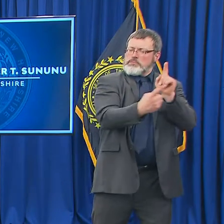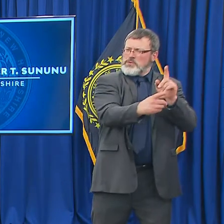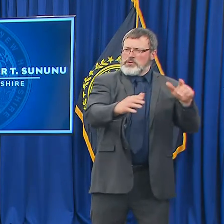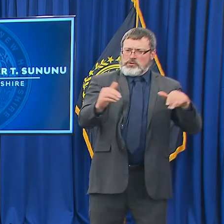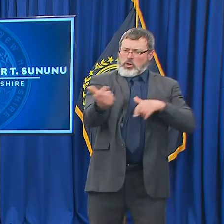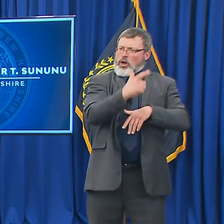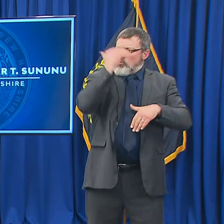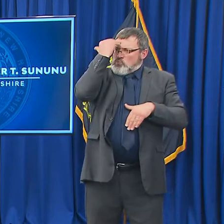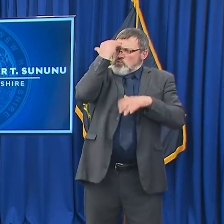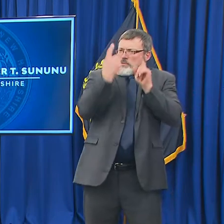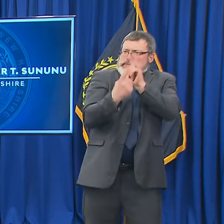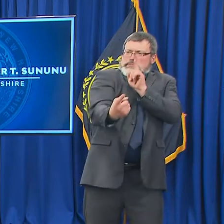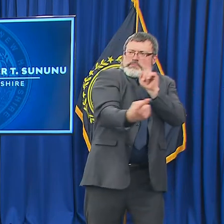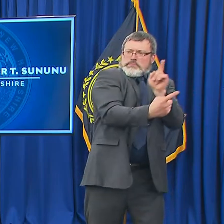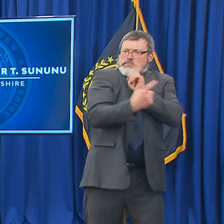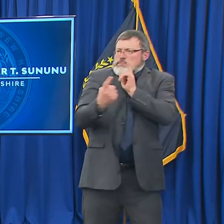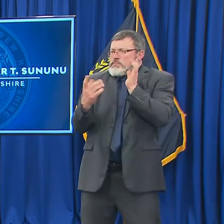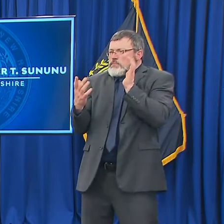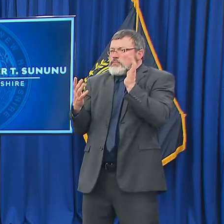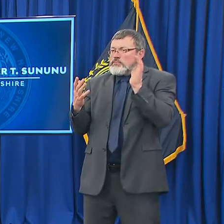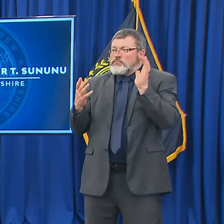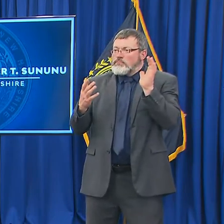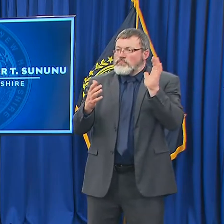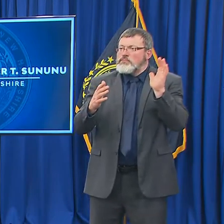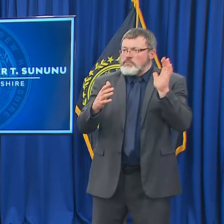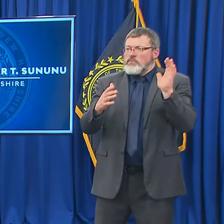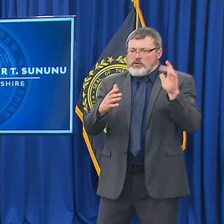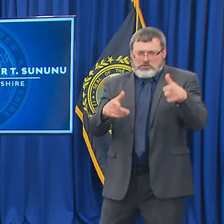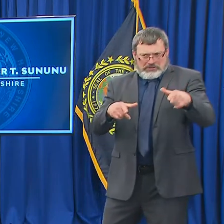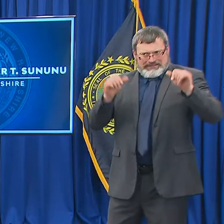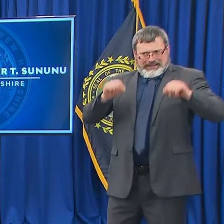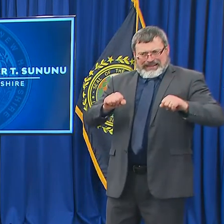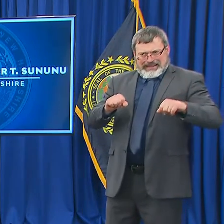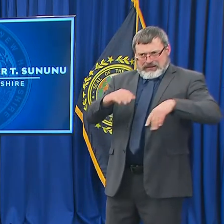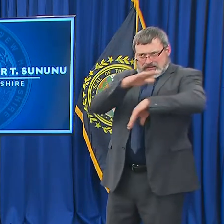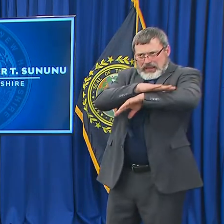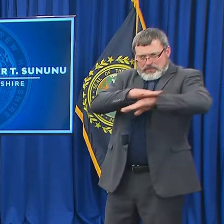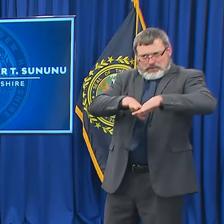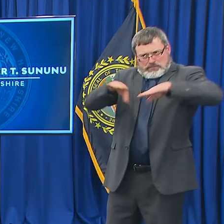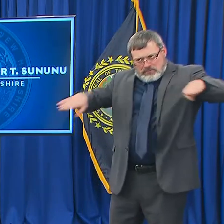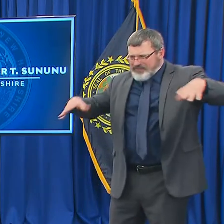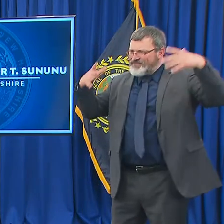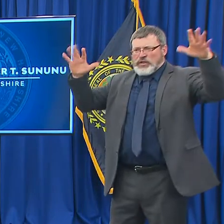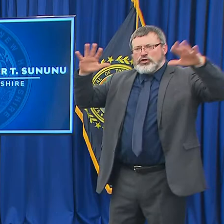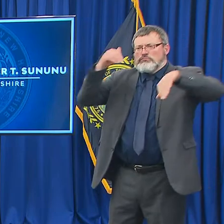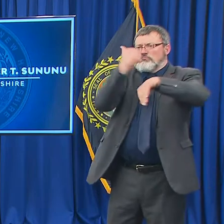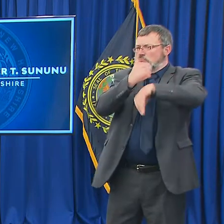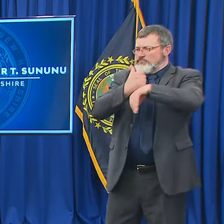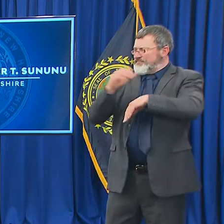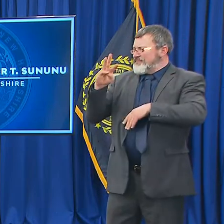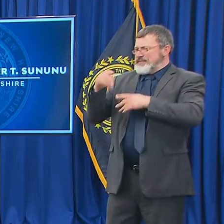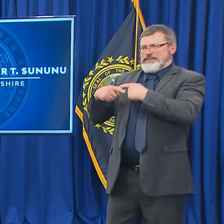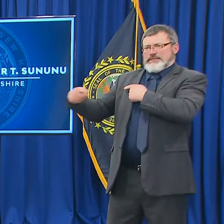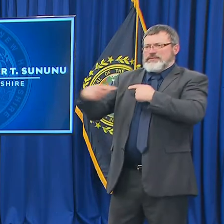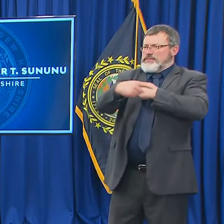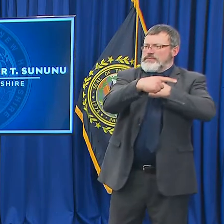including kids and anybody can go on to spread it to others. Again including children can spread between other kids